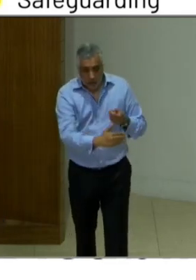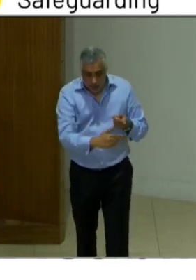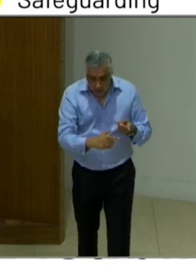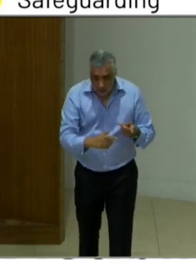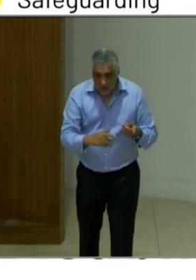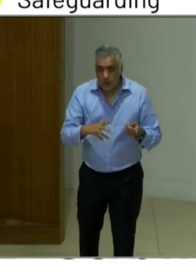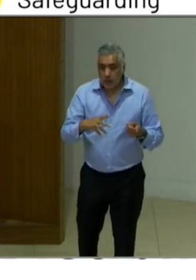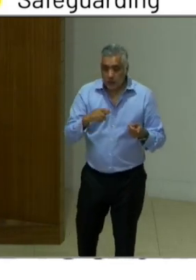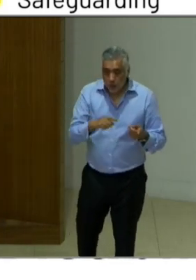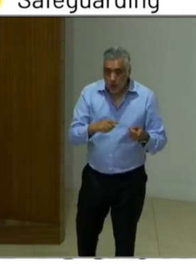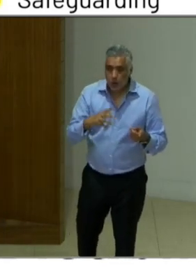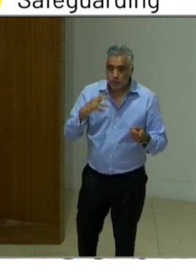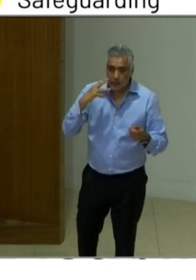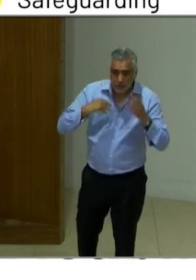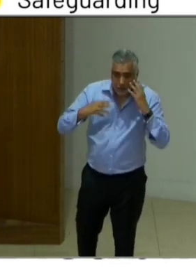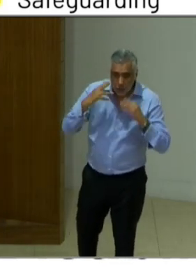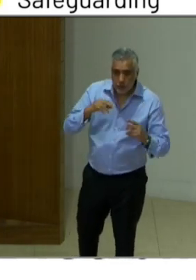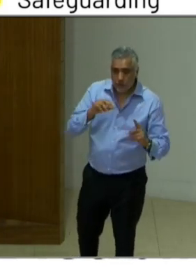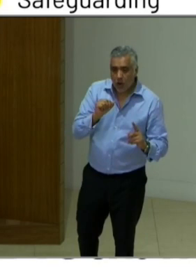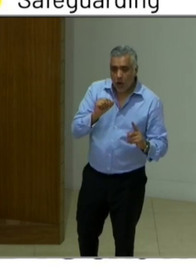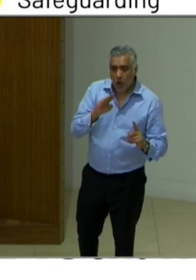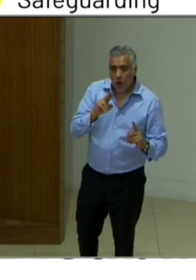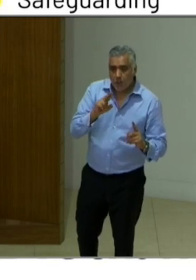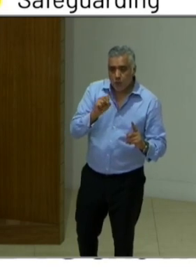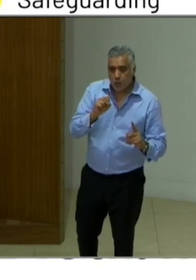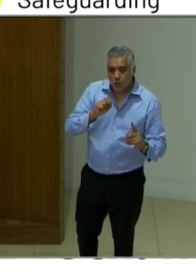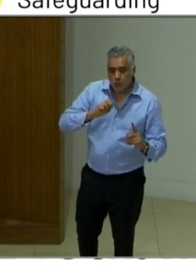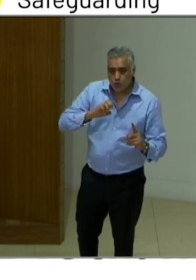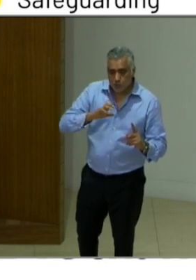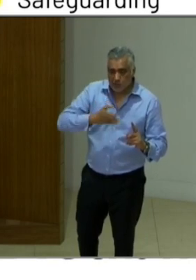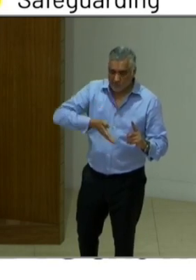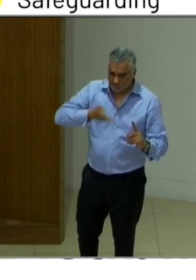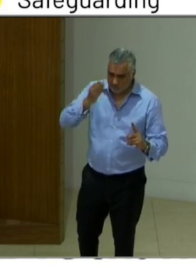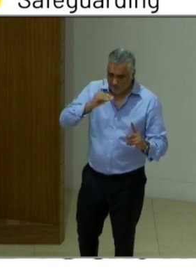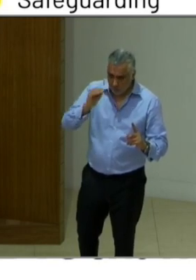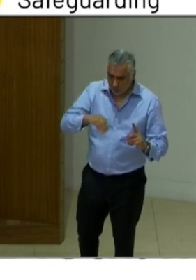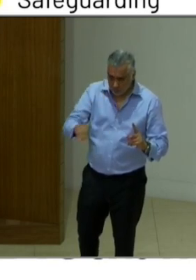of abuse experienced by them. We need to add to that, the bigger